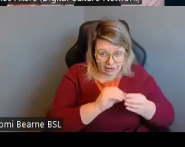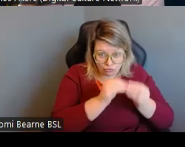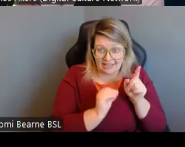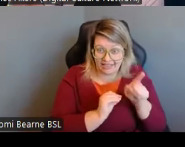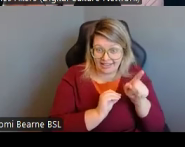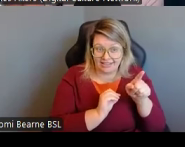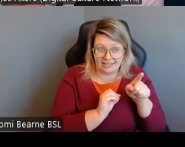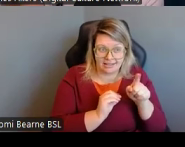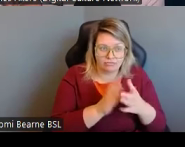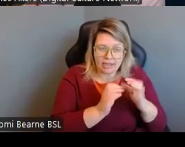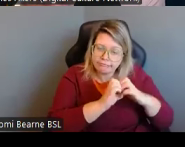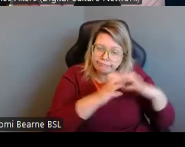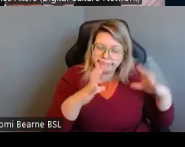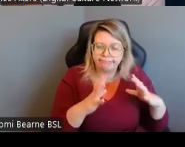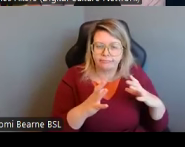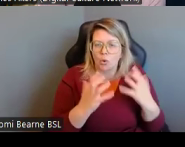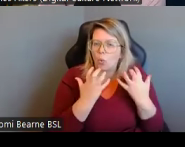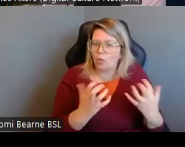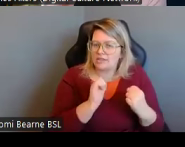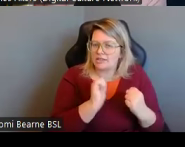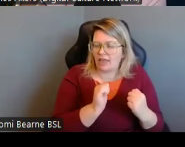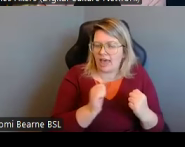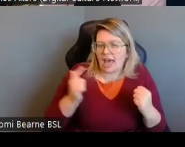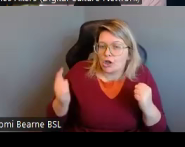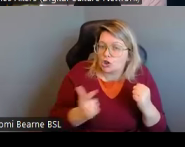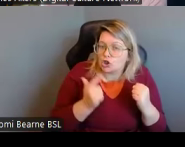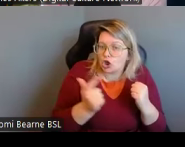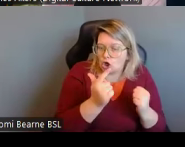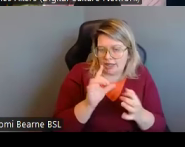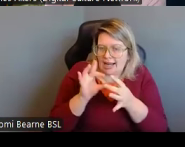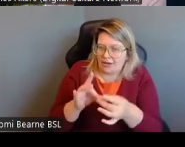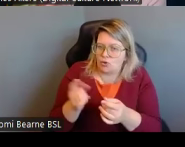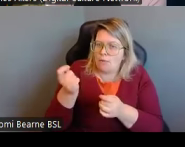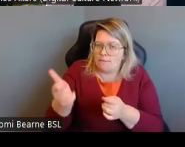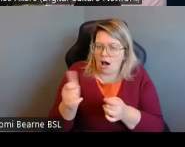the journey the audience goes on with Bath Philharmonia and what metrics